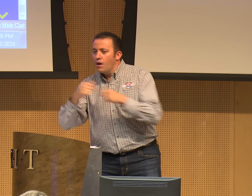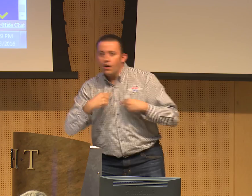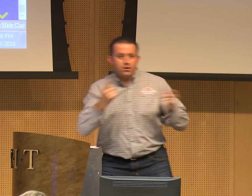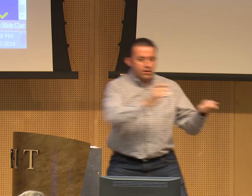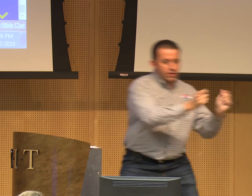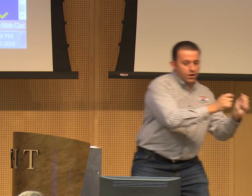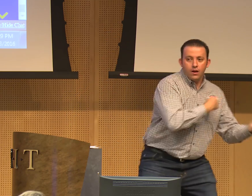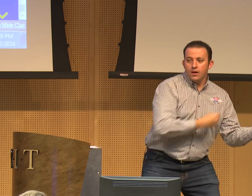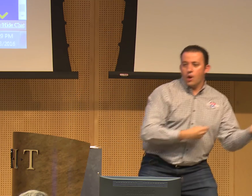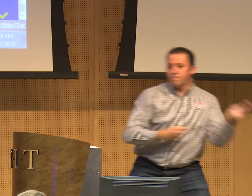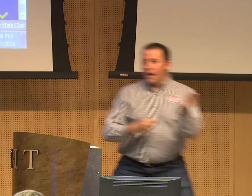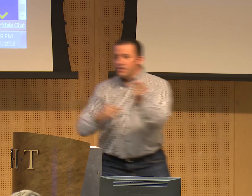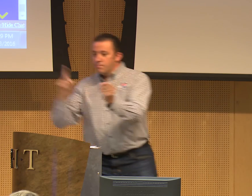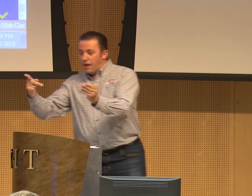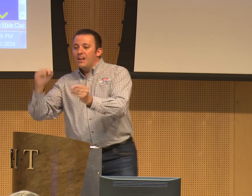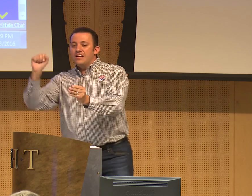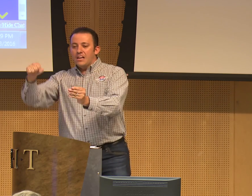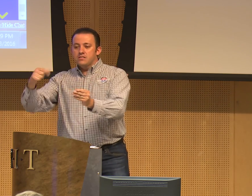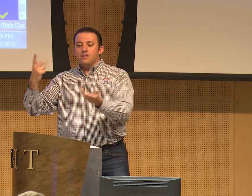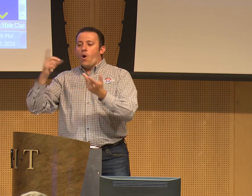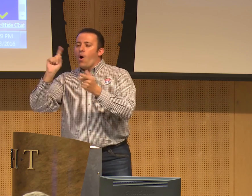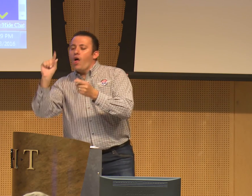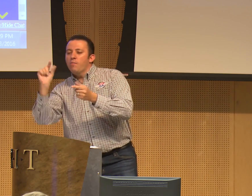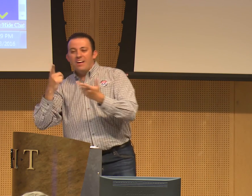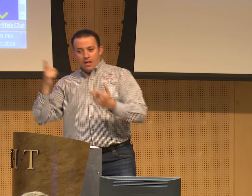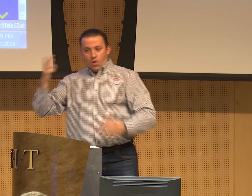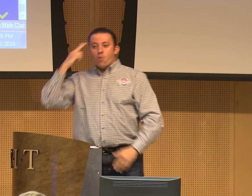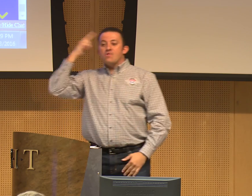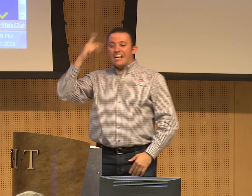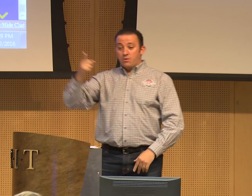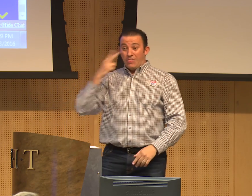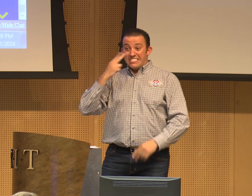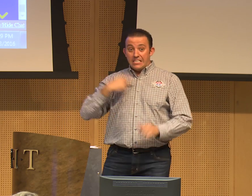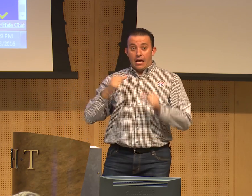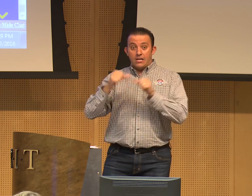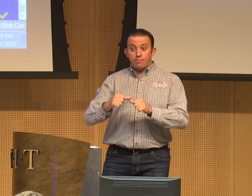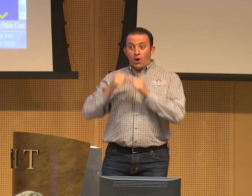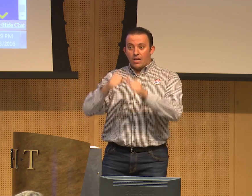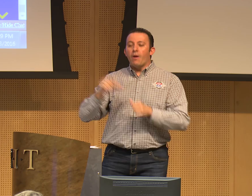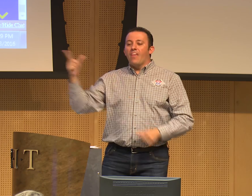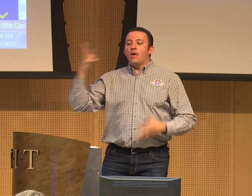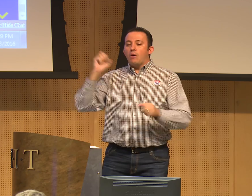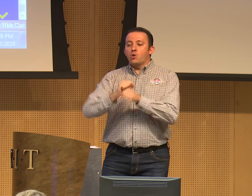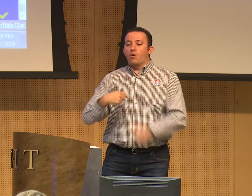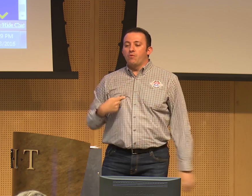"to make sure that I'm showing you what you need to see so that I could get the loan?" You know, when they realize that I'm persistent